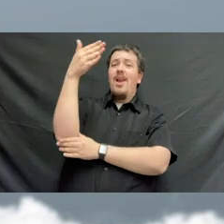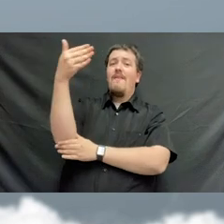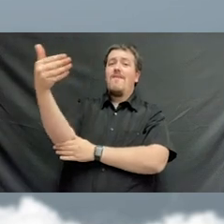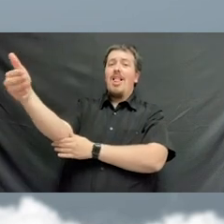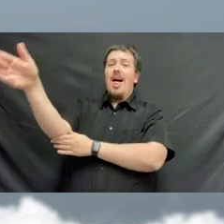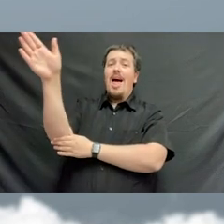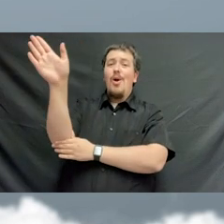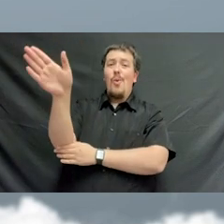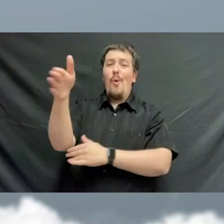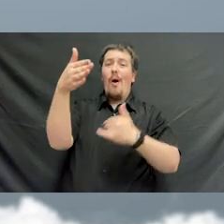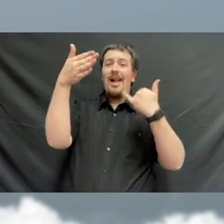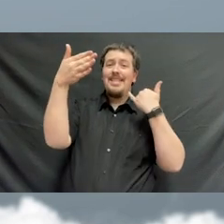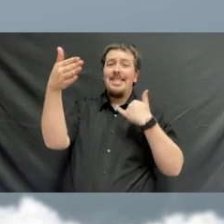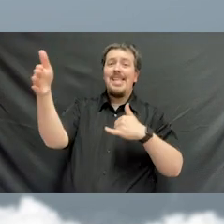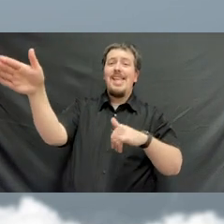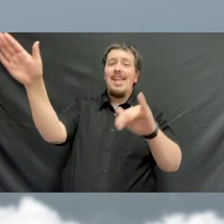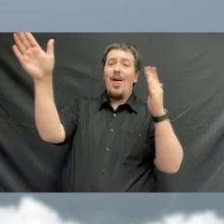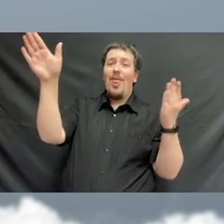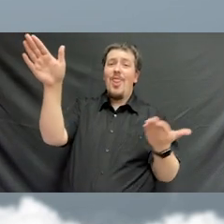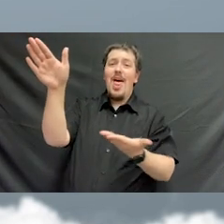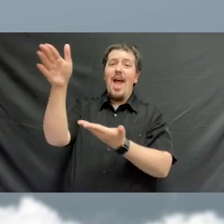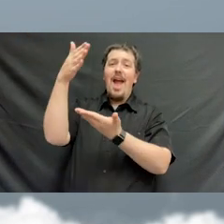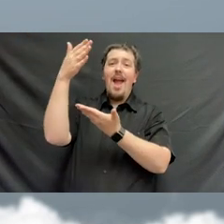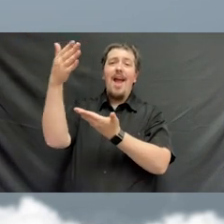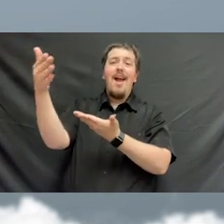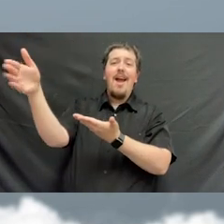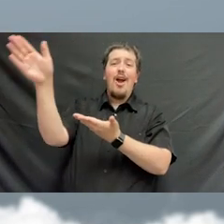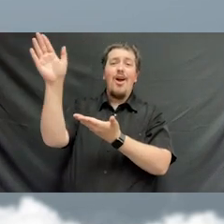That our flag was still there